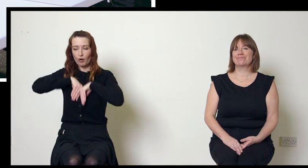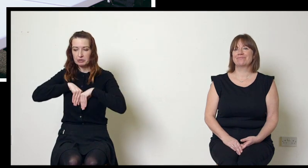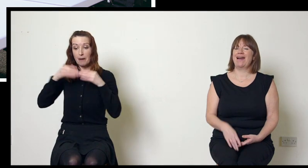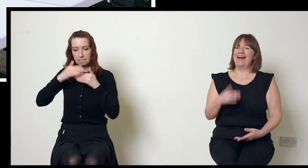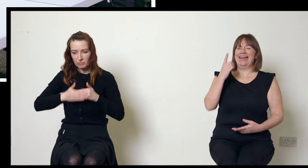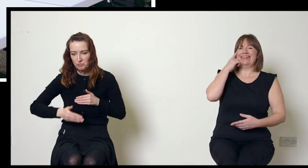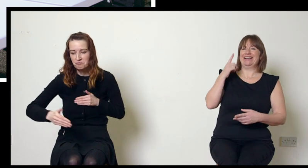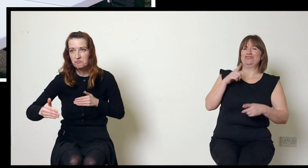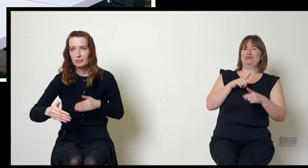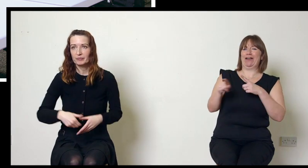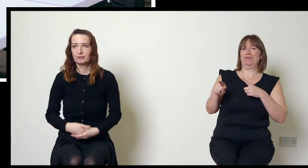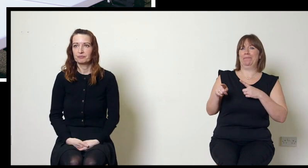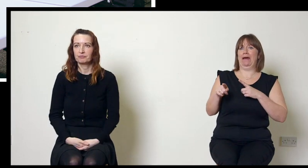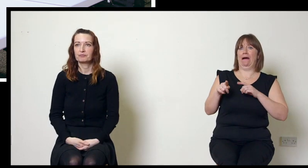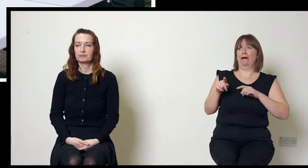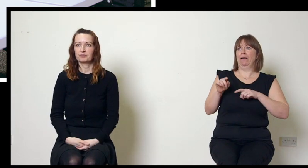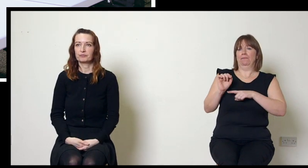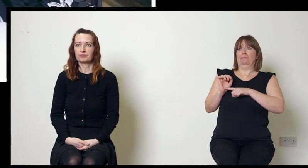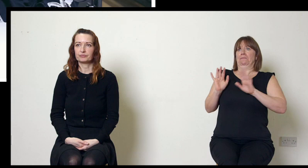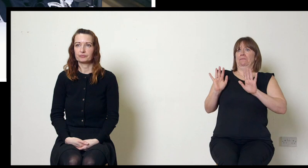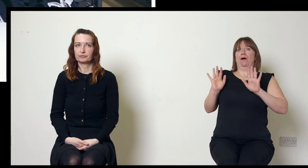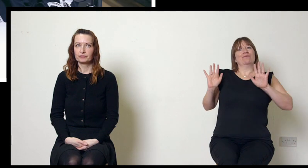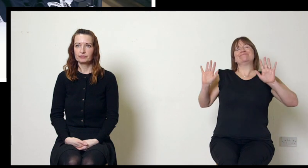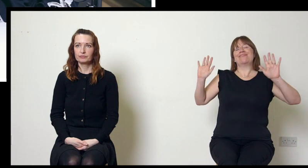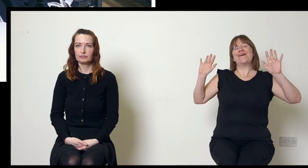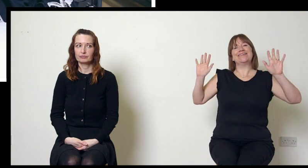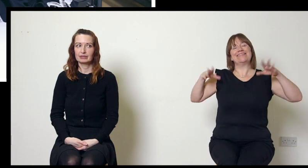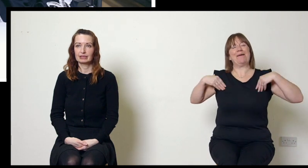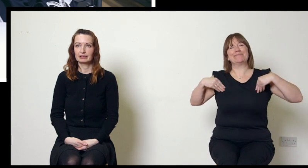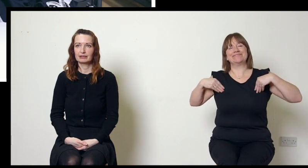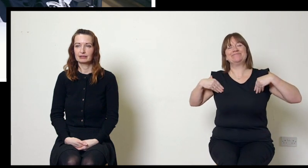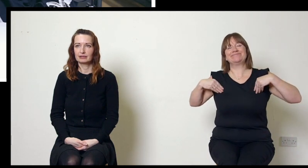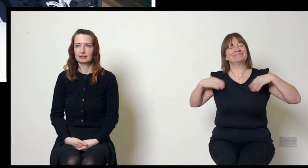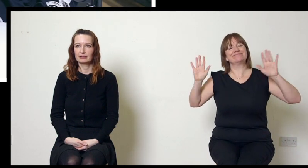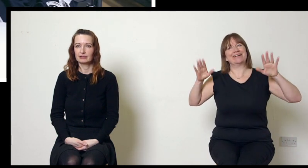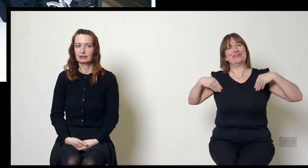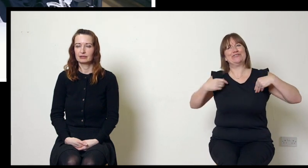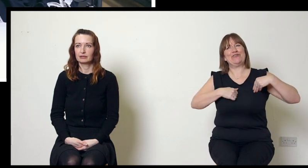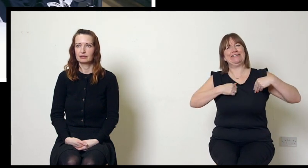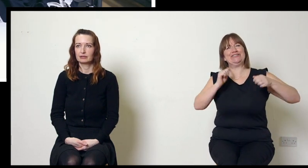not to be defensive about it, but actually hold our hands up and go, oh yeah, sorry, but how do we change that? Can you help us?